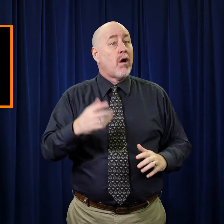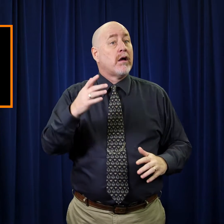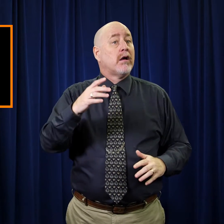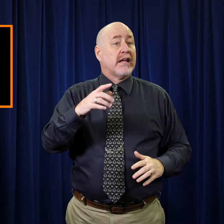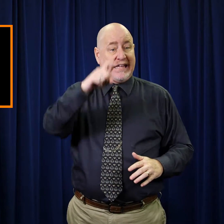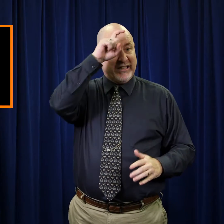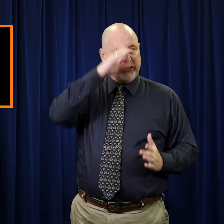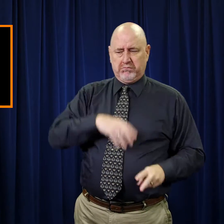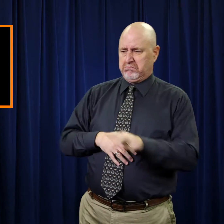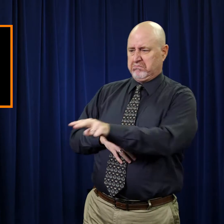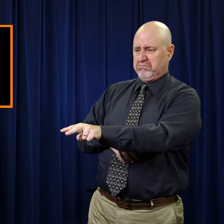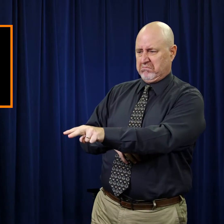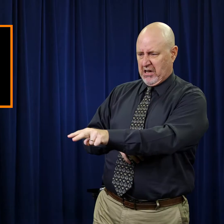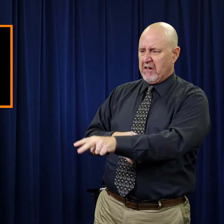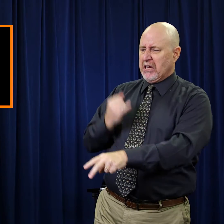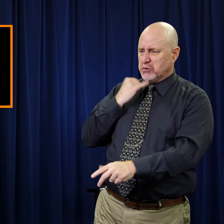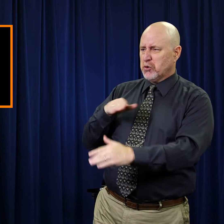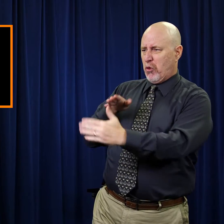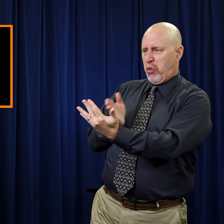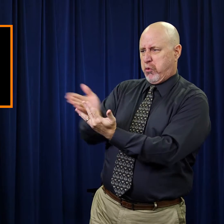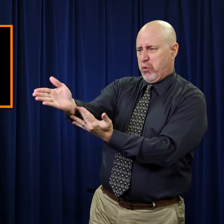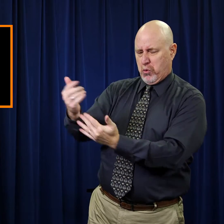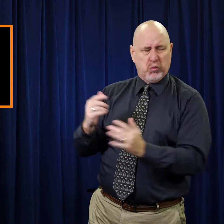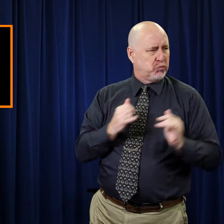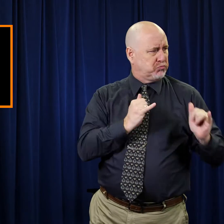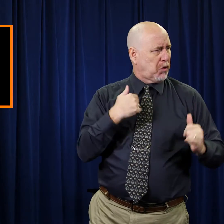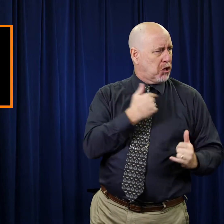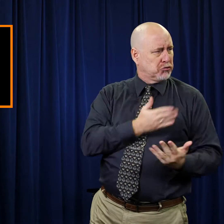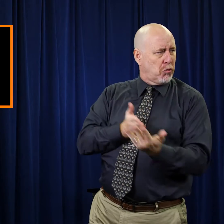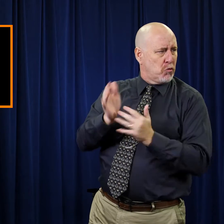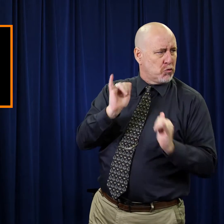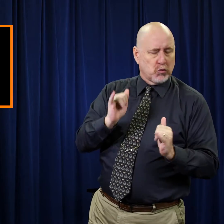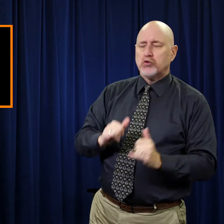that if the Israelites could do it, surely we can do it, too. And now the